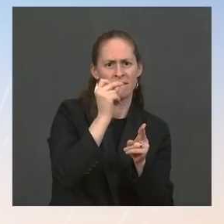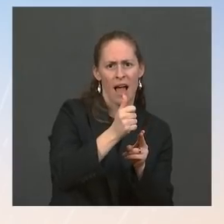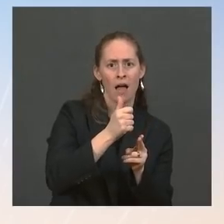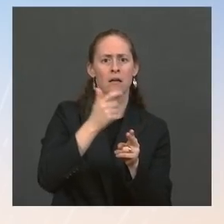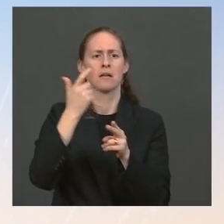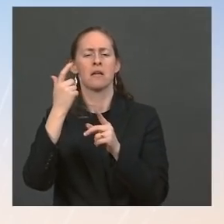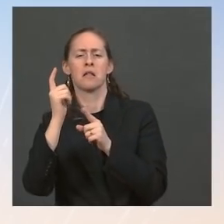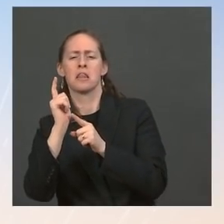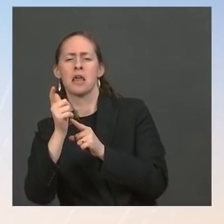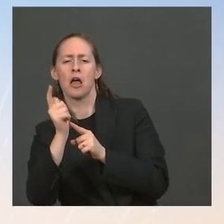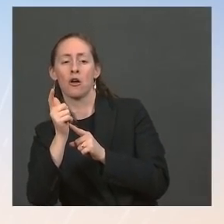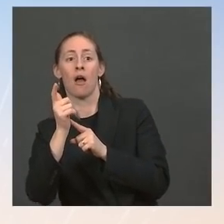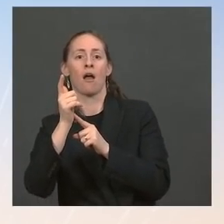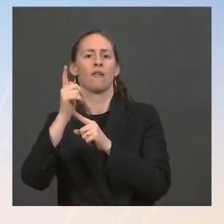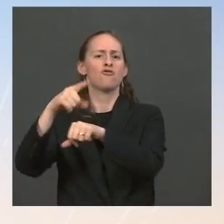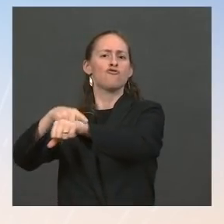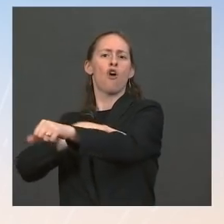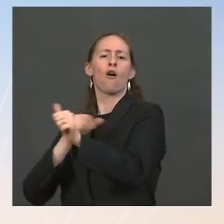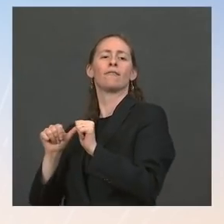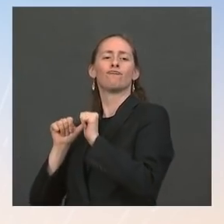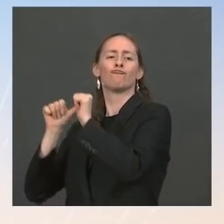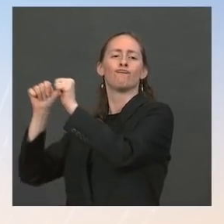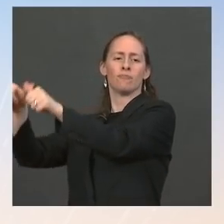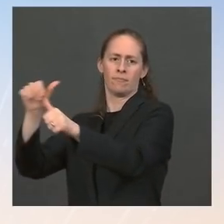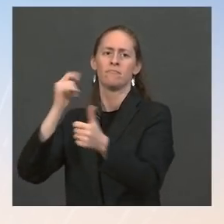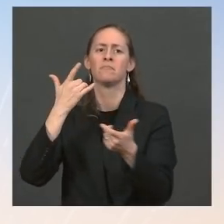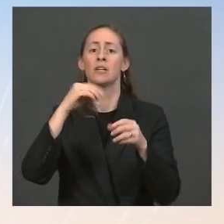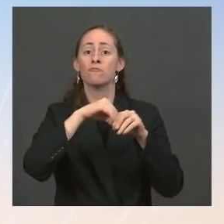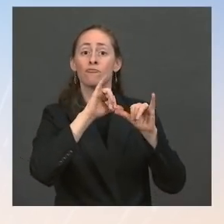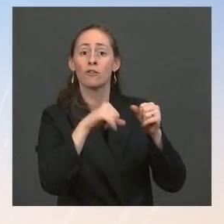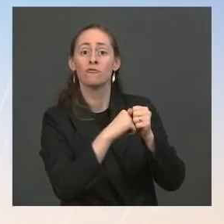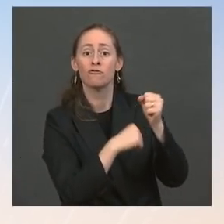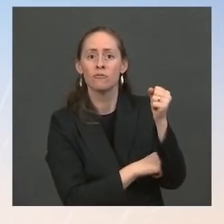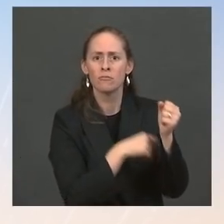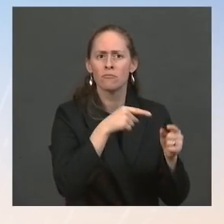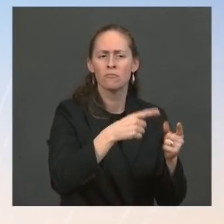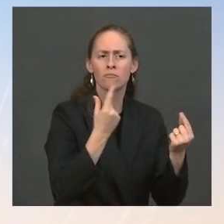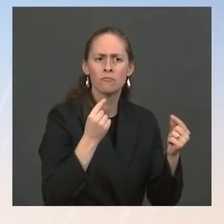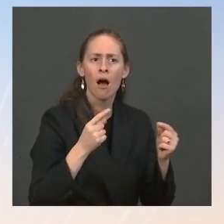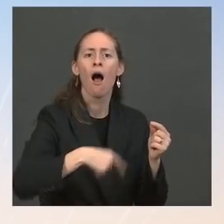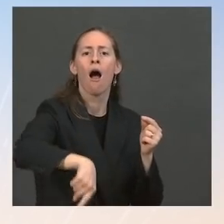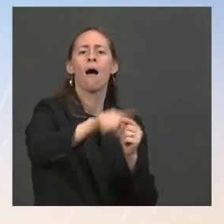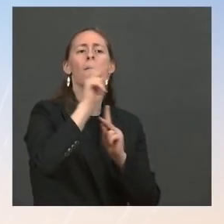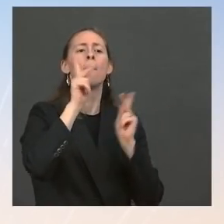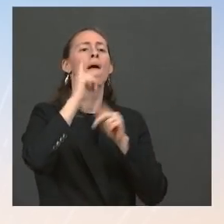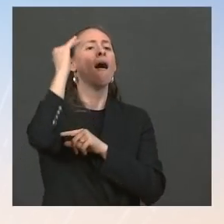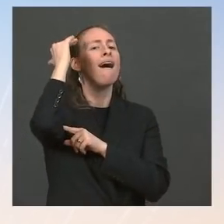by investing in our infrastructure, by making sure people know that there are industries of the future that we are investing in,